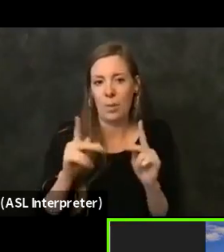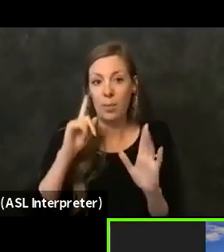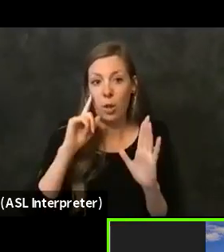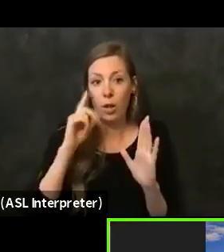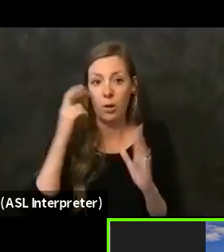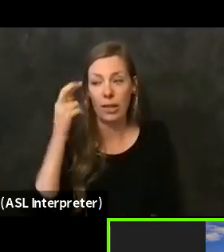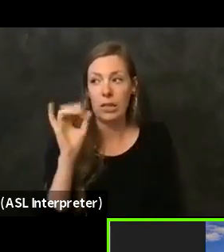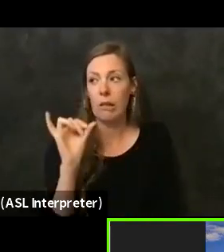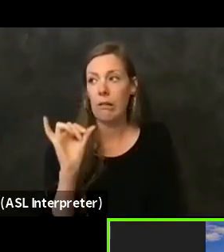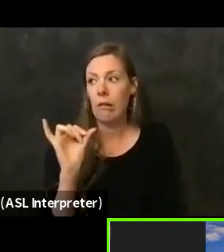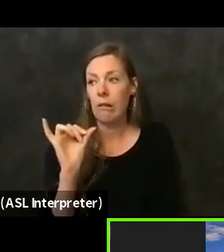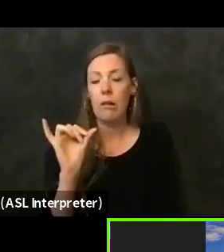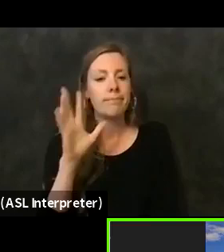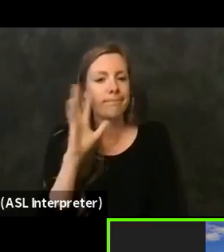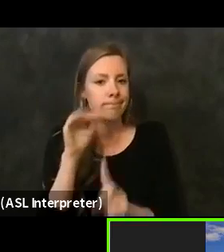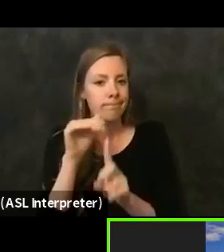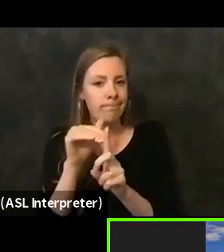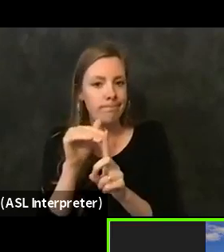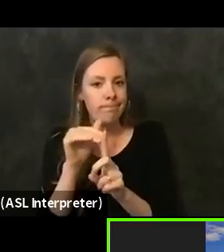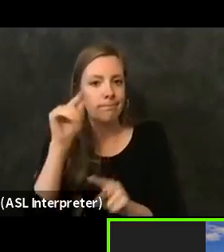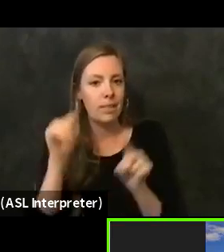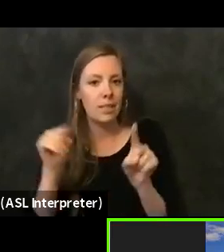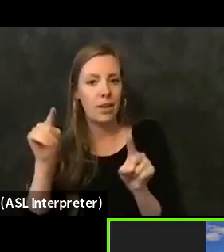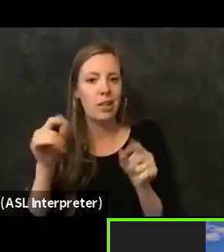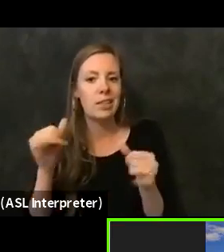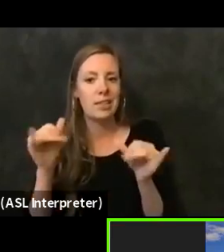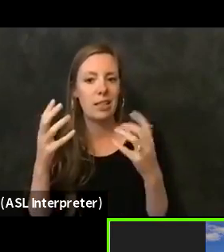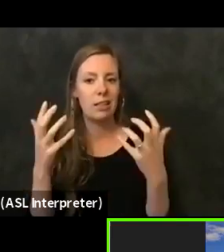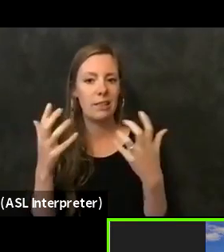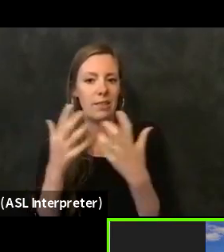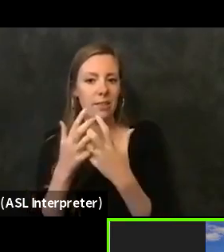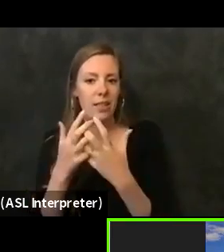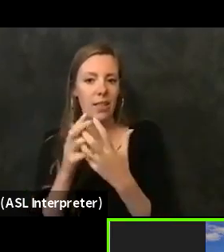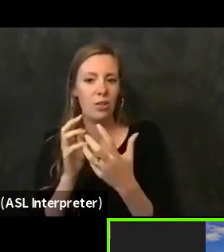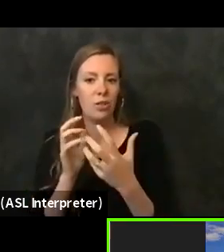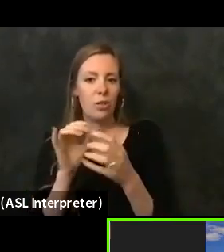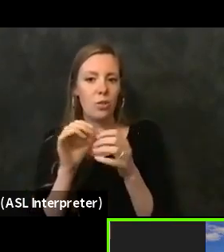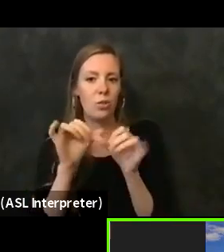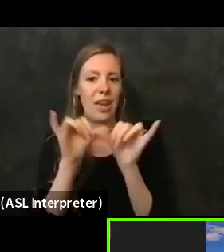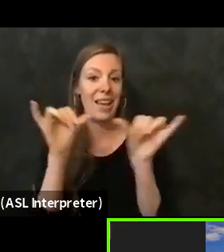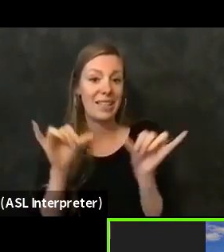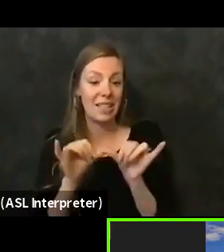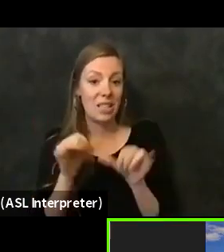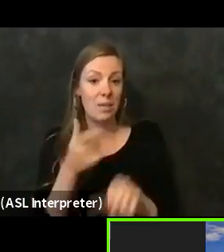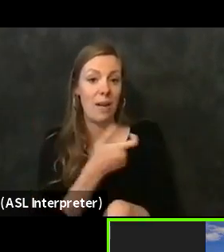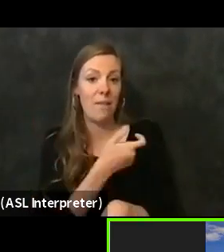But a reminder that these variants still fit into a system of vaccinations that Dr.